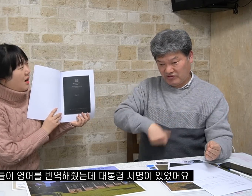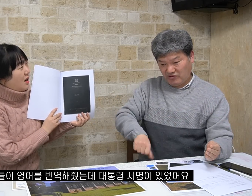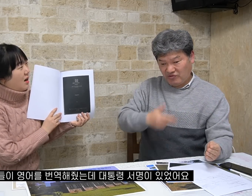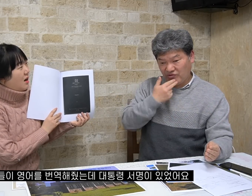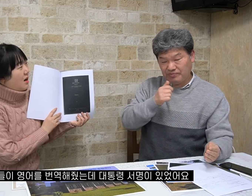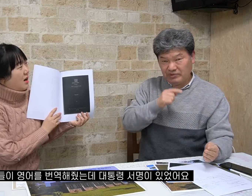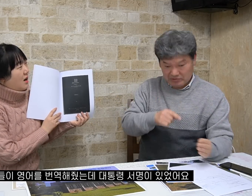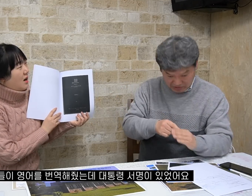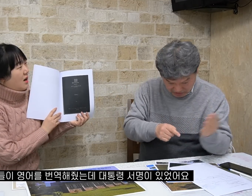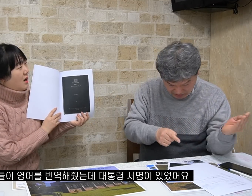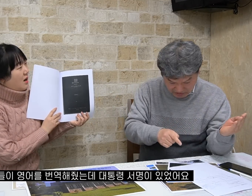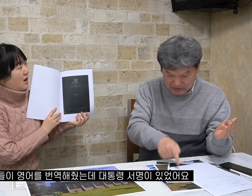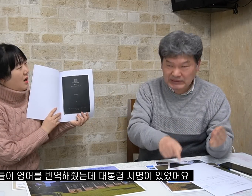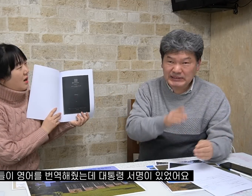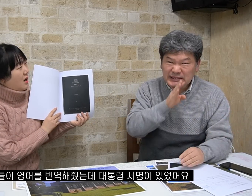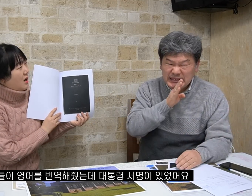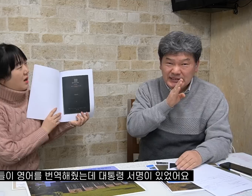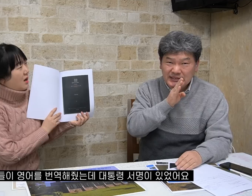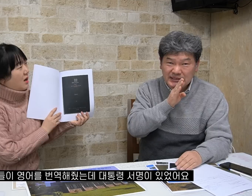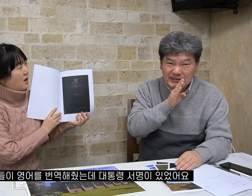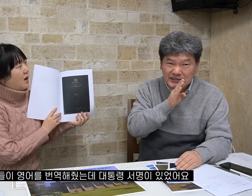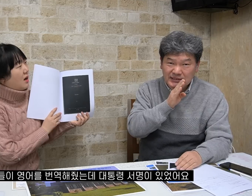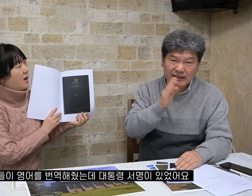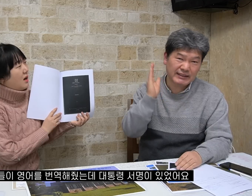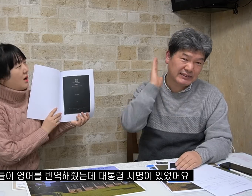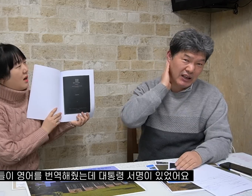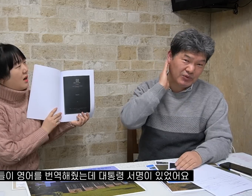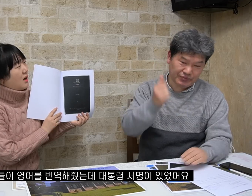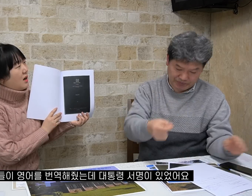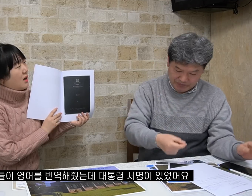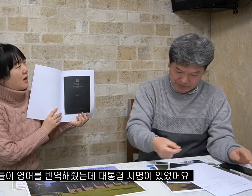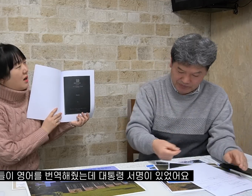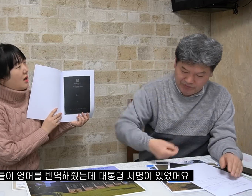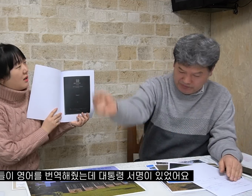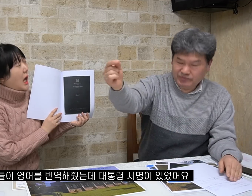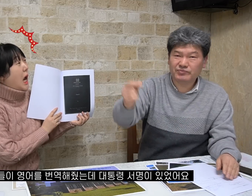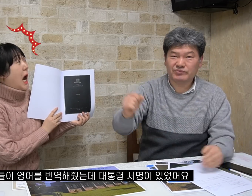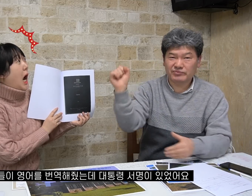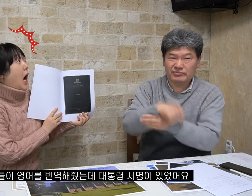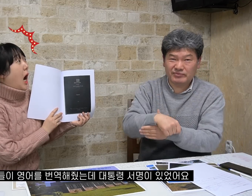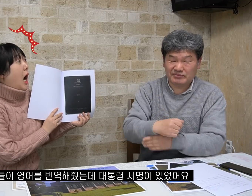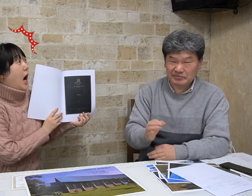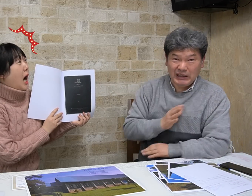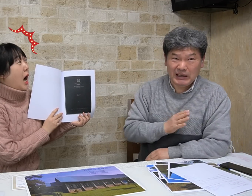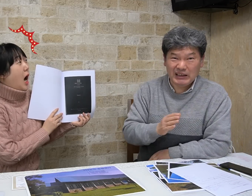and my son translated it into English, and it was signed by the president.